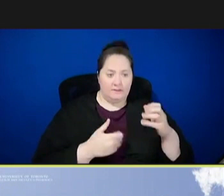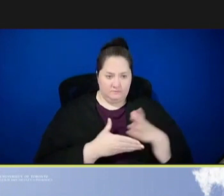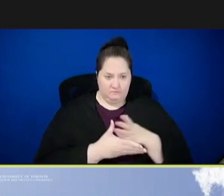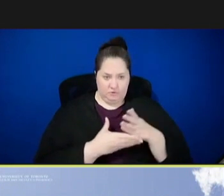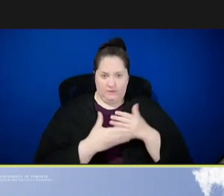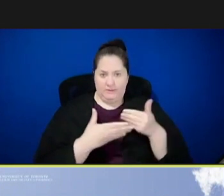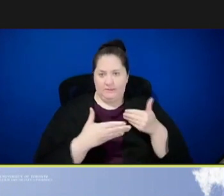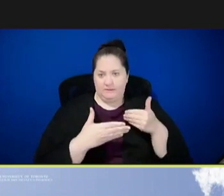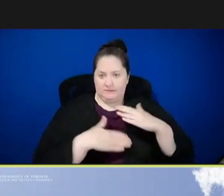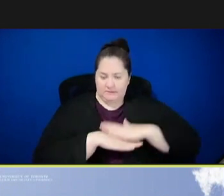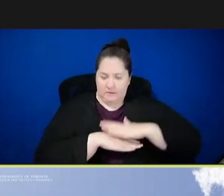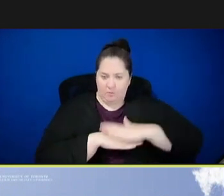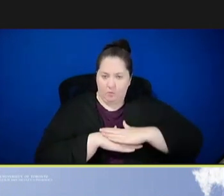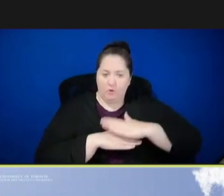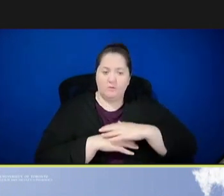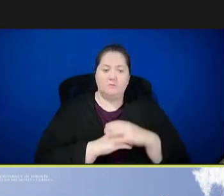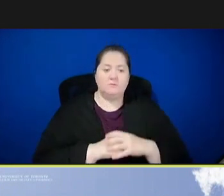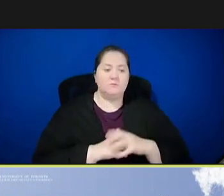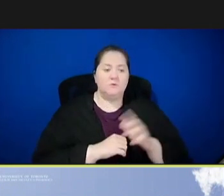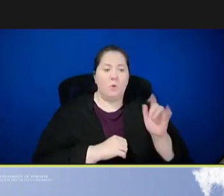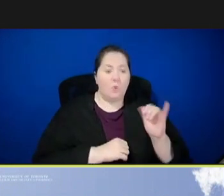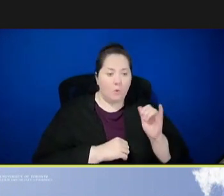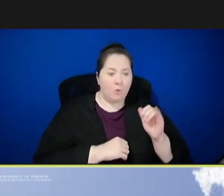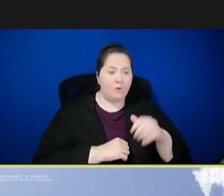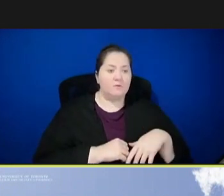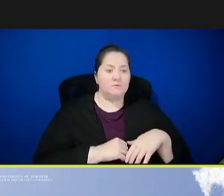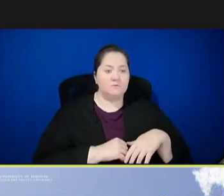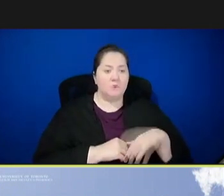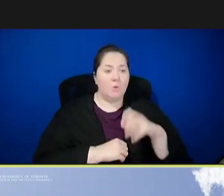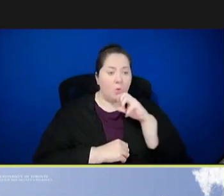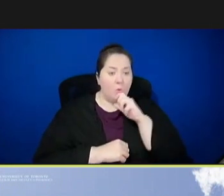And also importantly, I want to draw your attention to the orange chair, which is facing